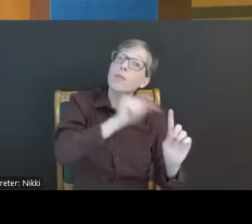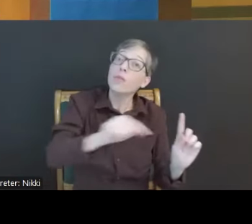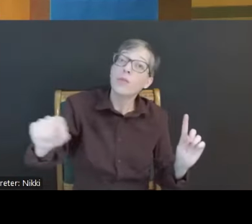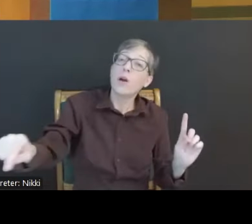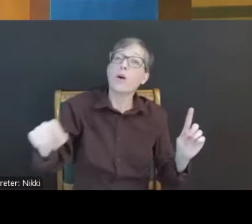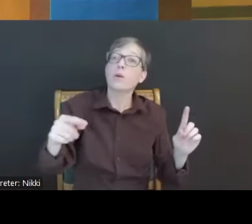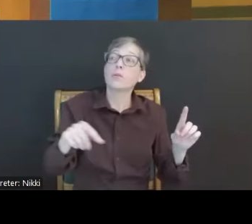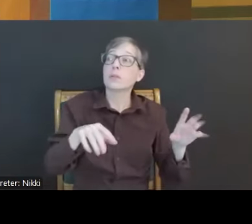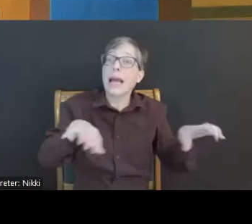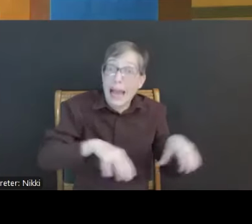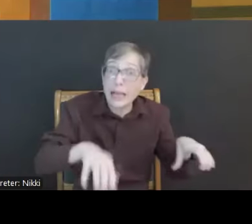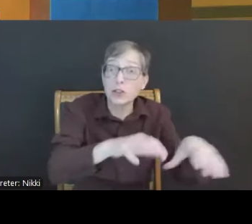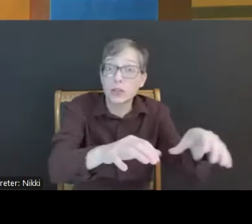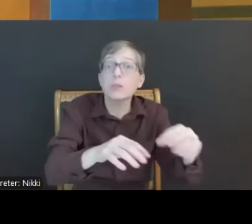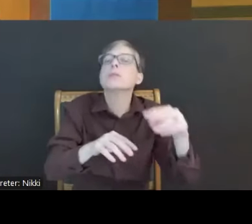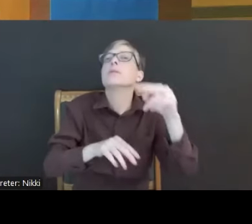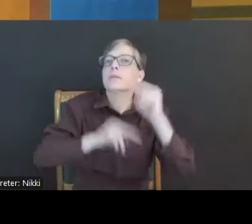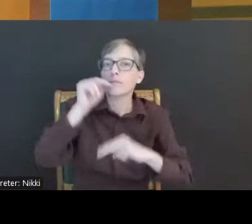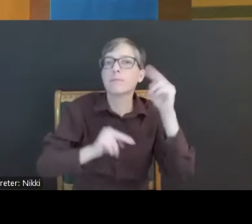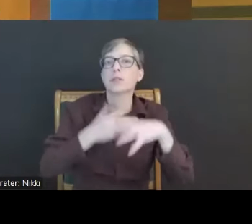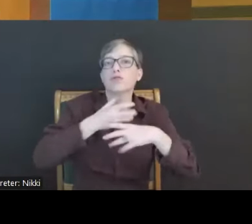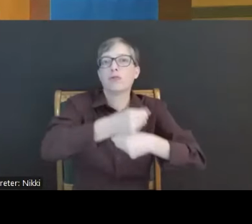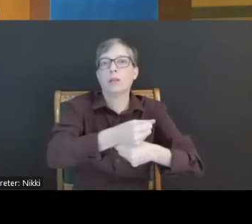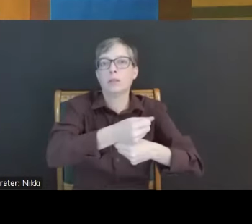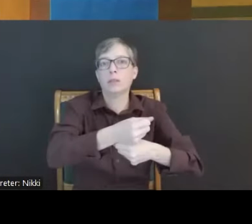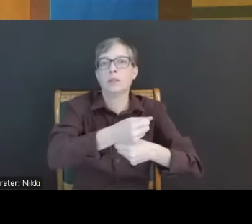community know that we're not just big entity coming and telling you what you need to do but